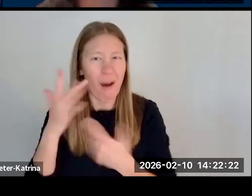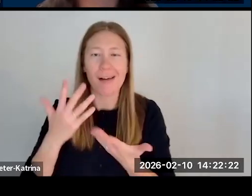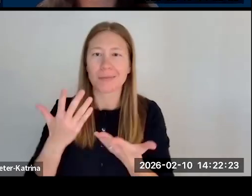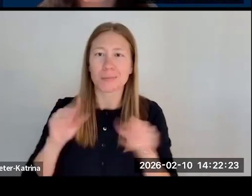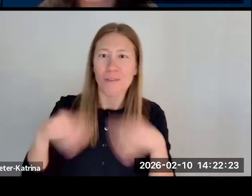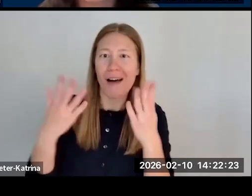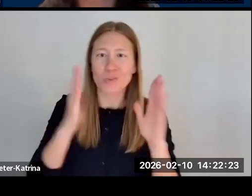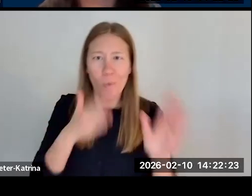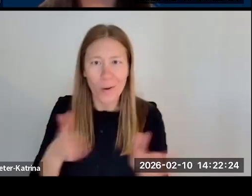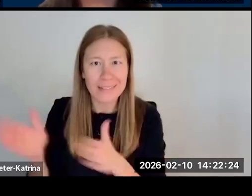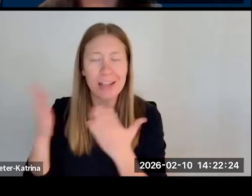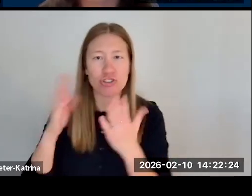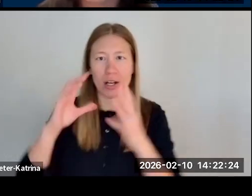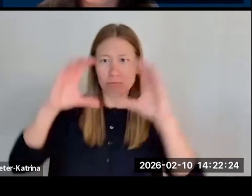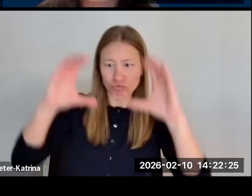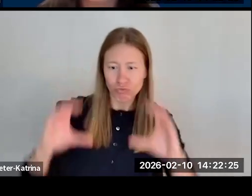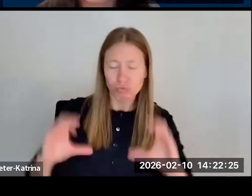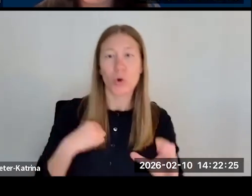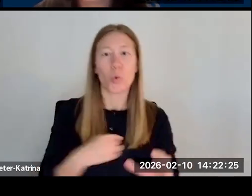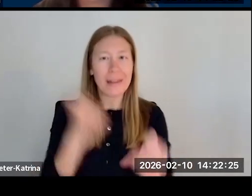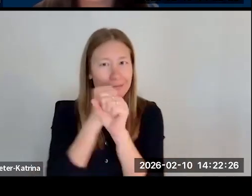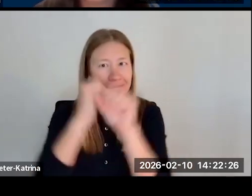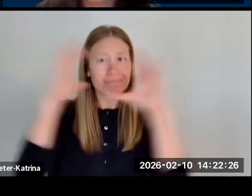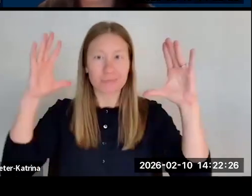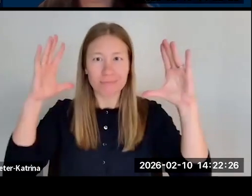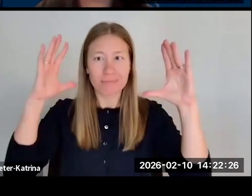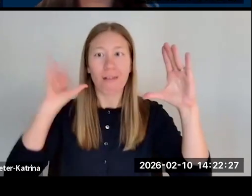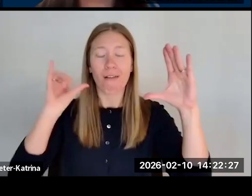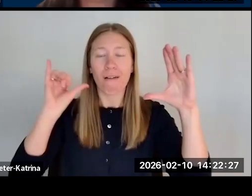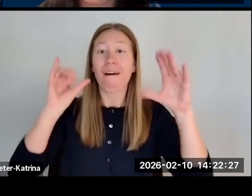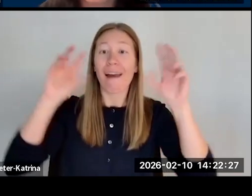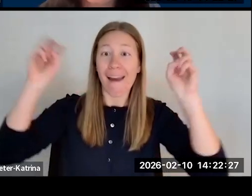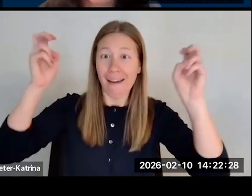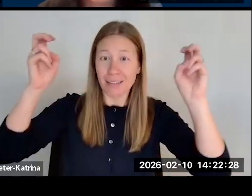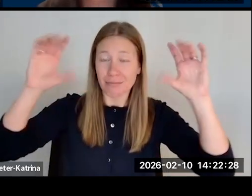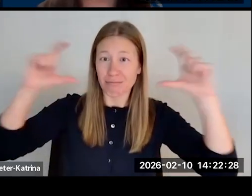So visually we think of headings as bigger or bolded text